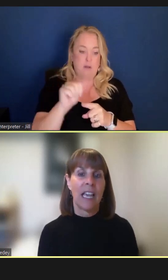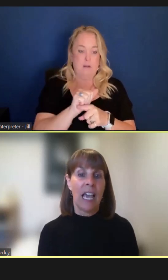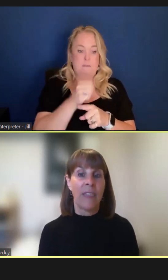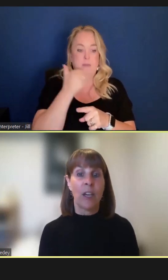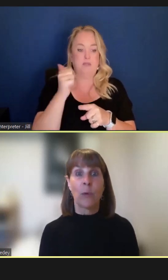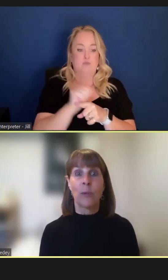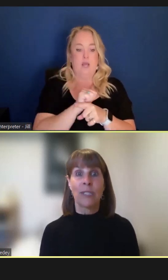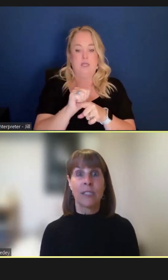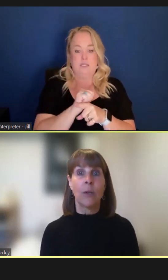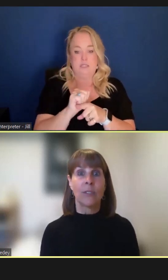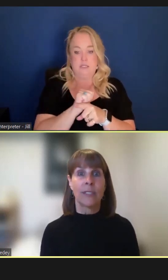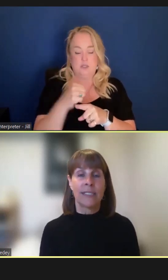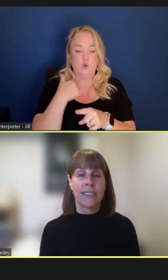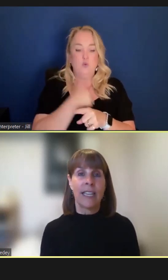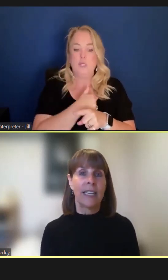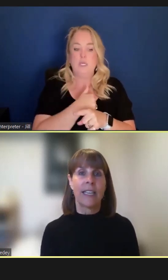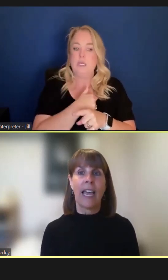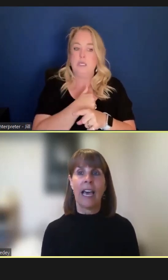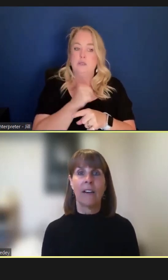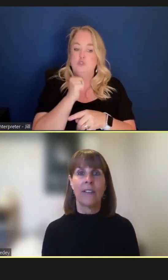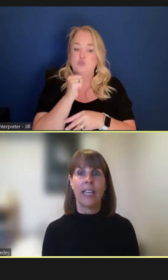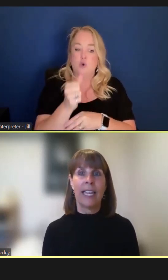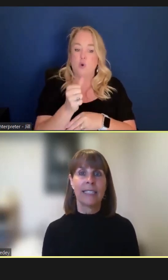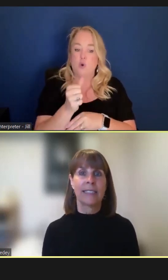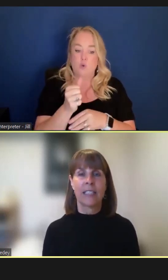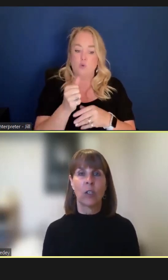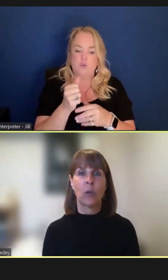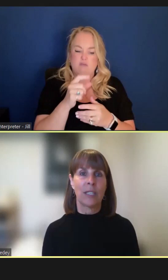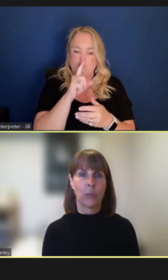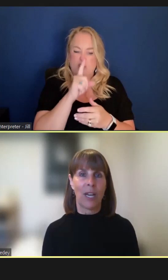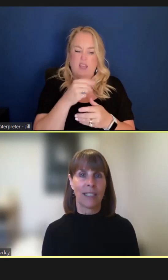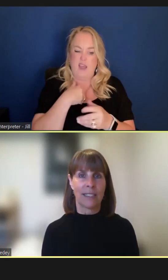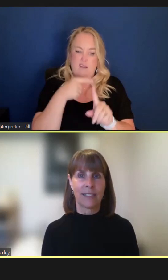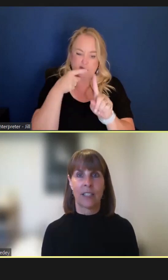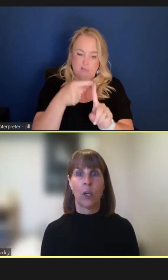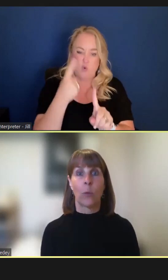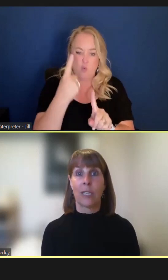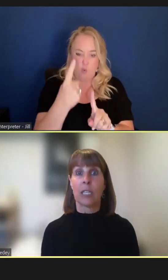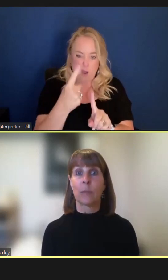and that we really don't to date have a single best practice when it comes to